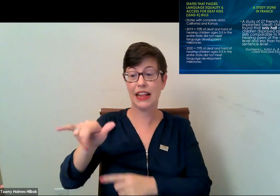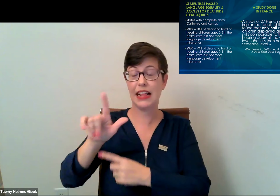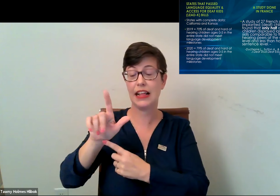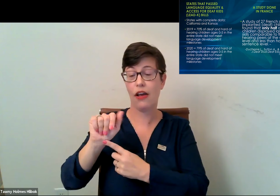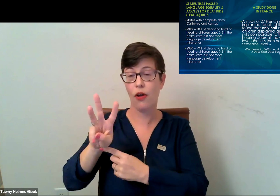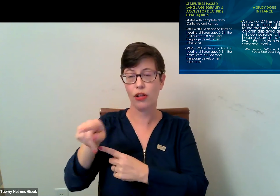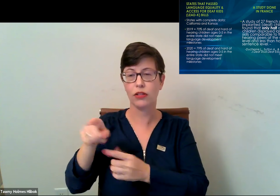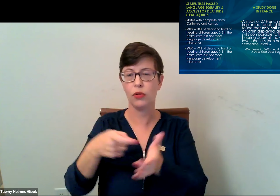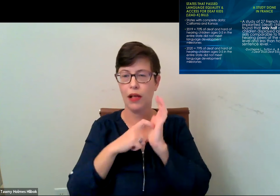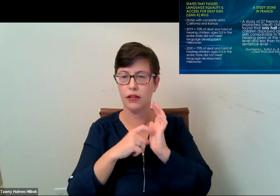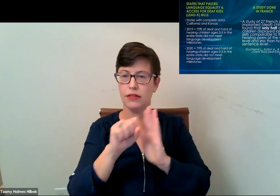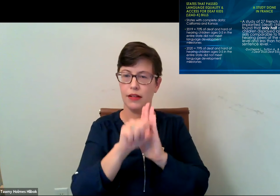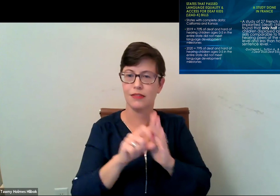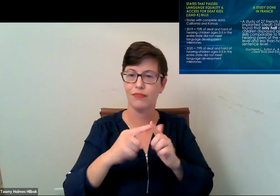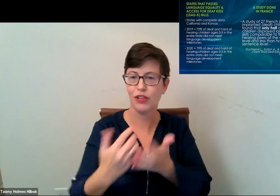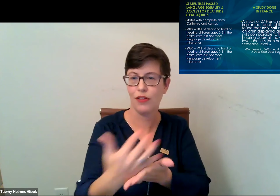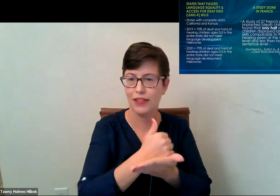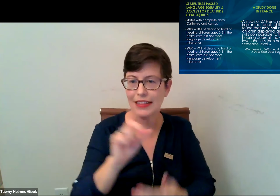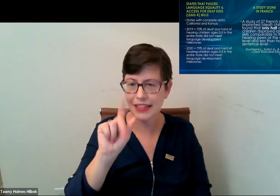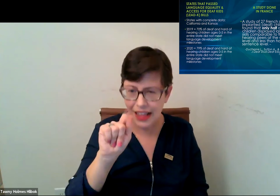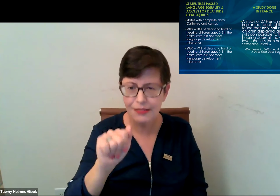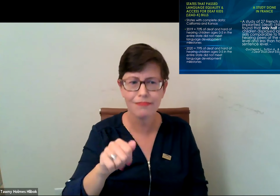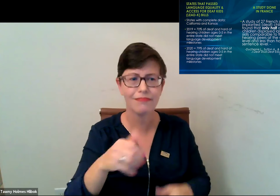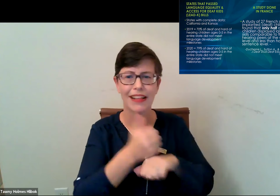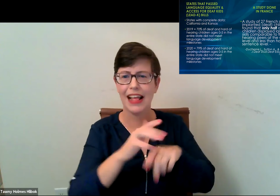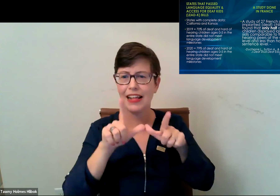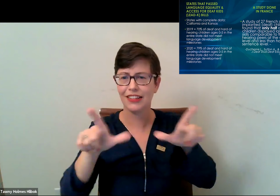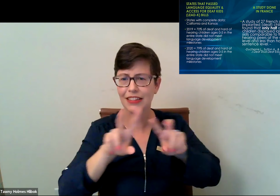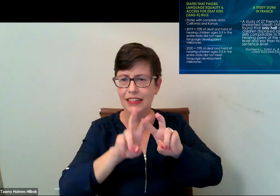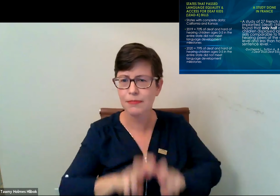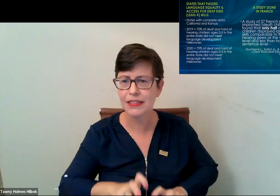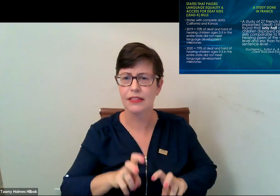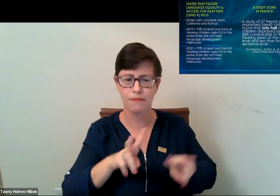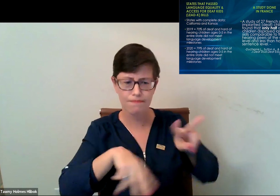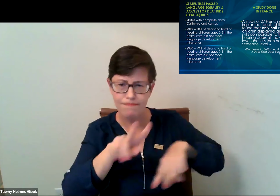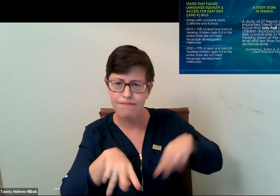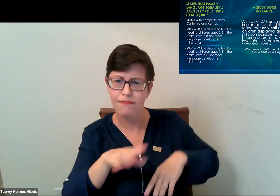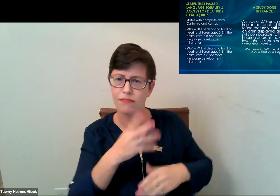we have complete data, where the law requires the States and the law requires you to collect data.